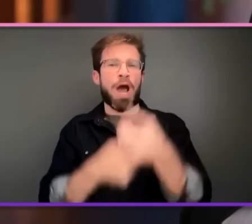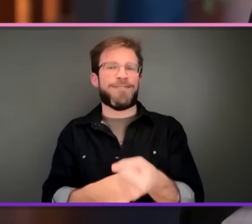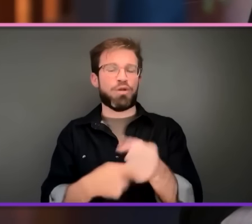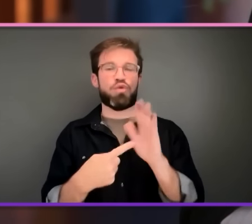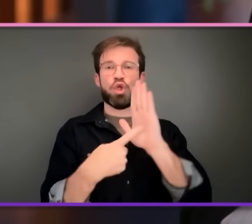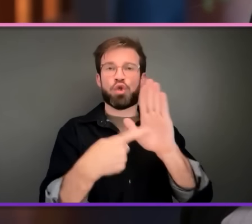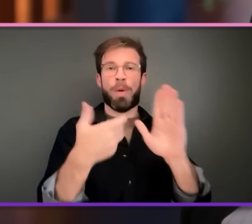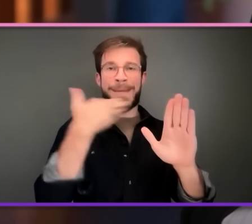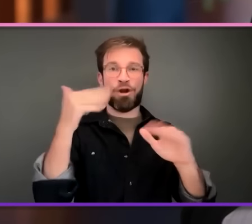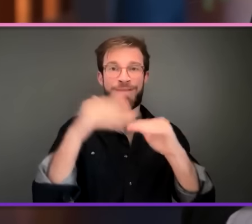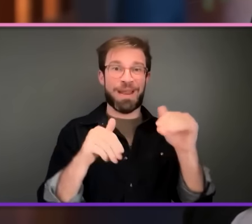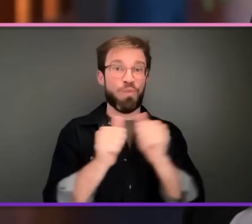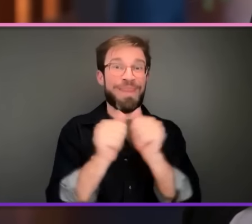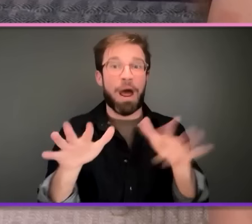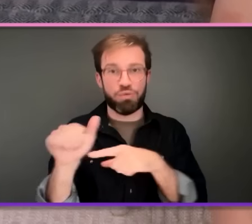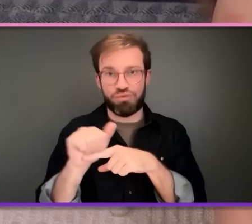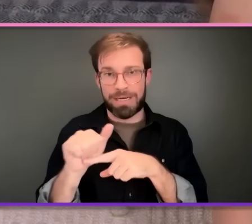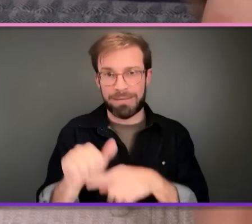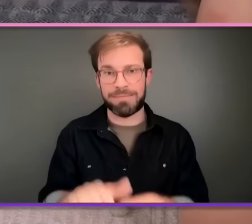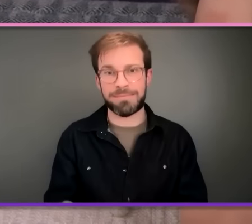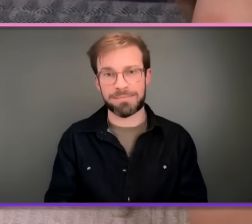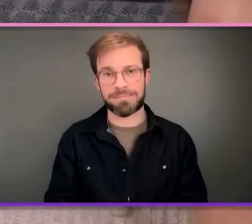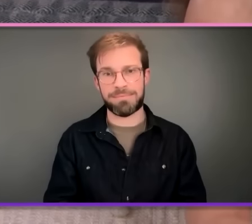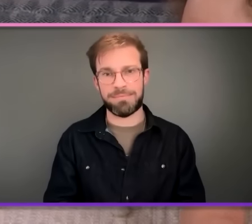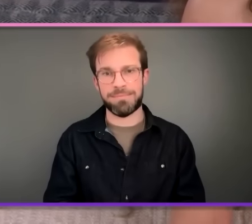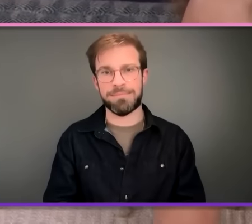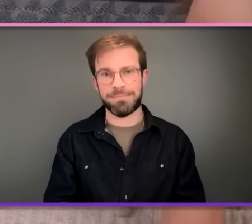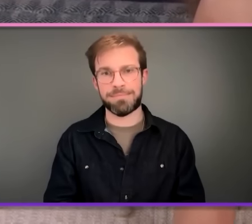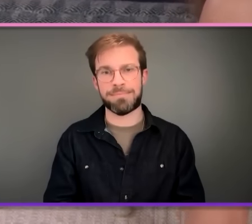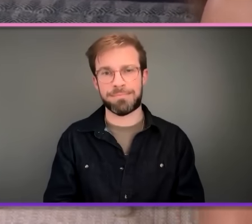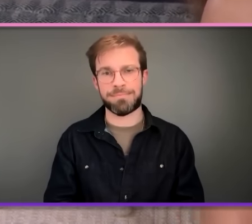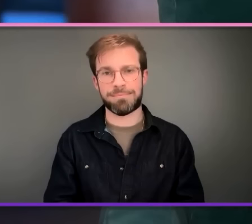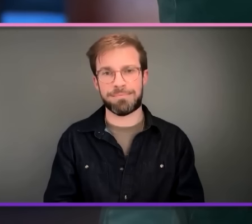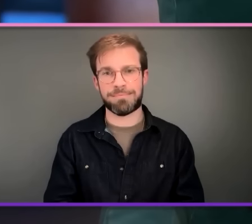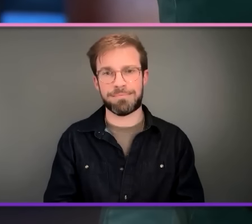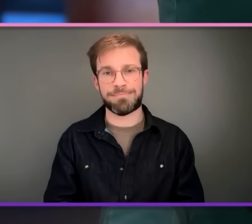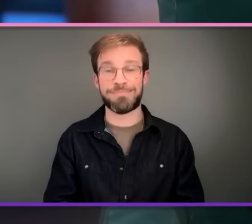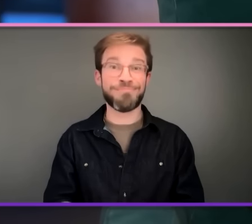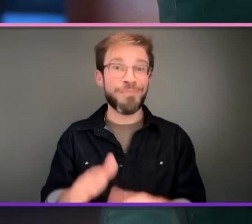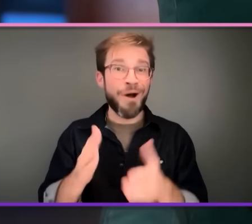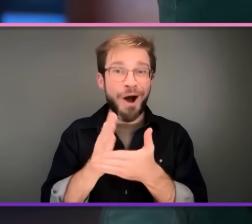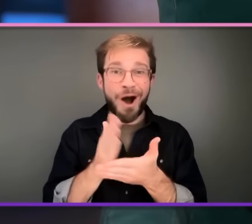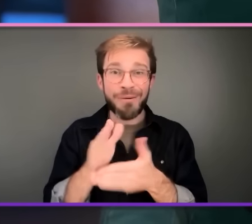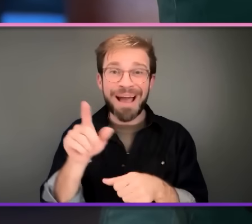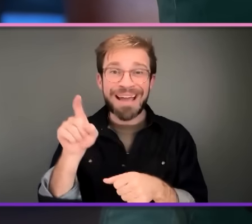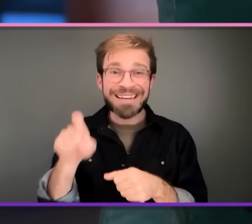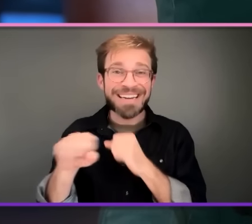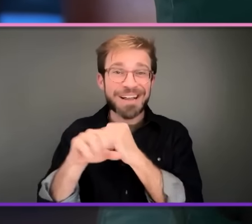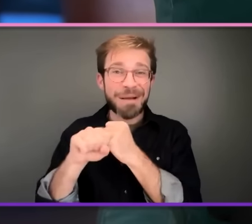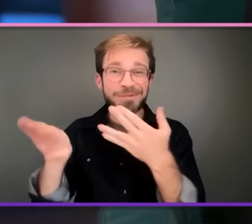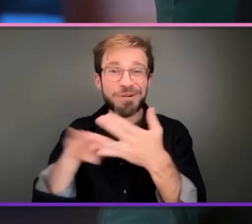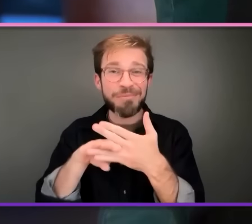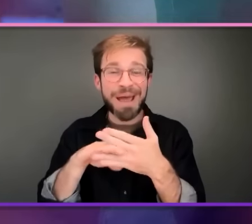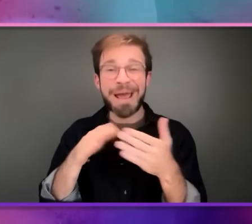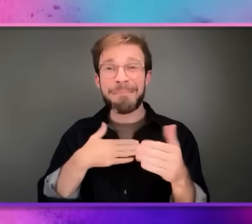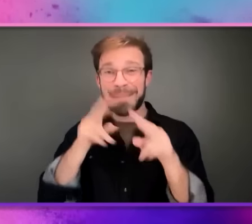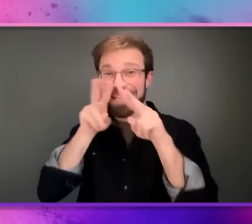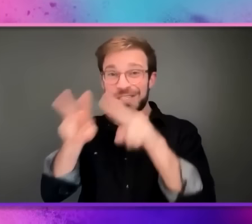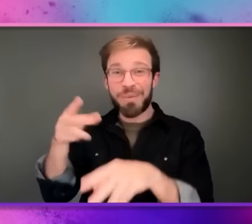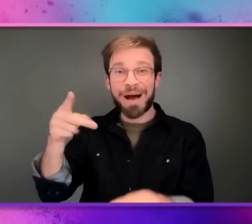[Interpreter] No, I had never danced a day in my life before doing this. So, I know, what was I thinking? Are you one of those actors?